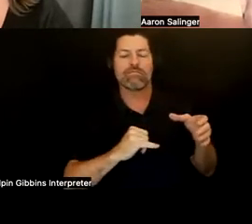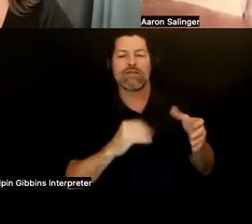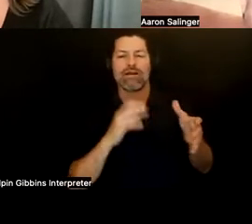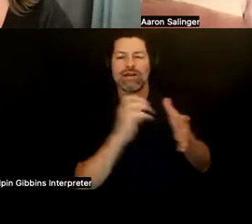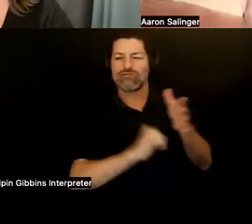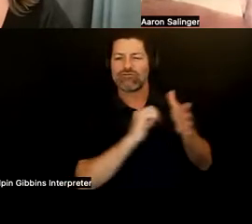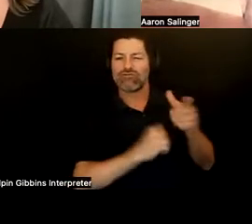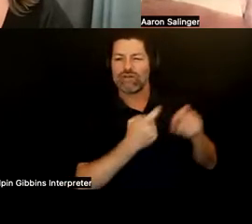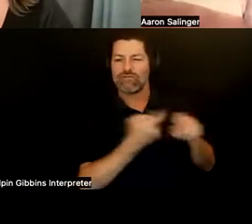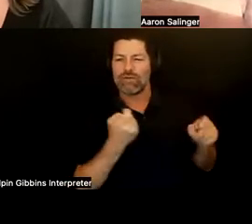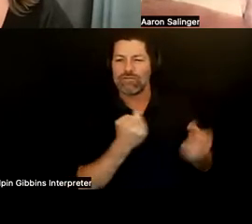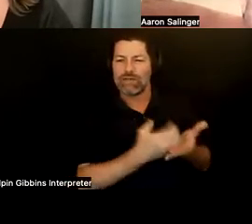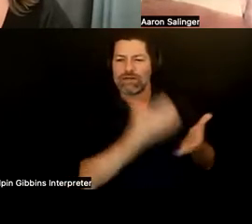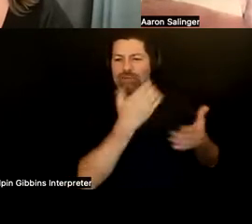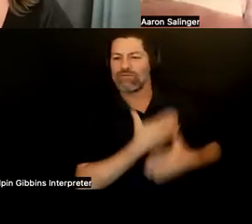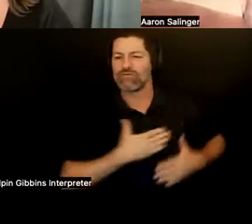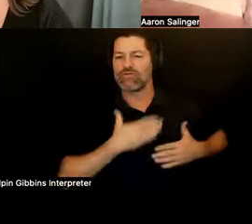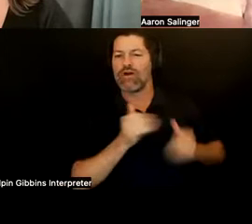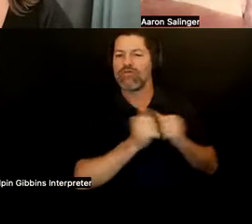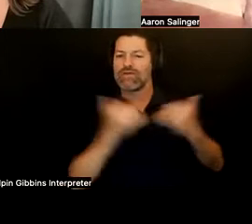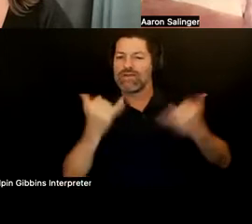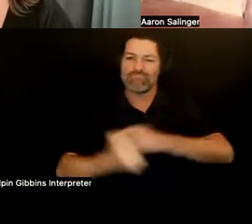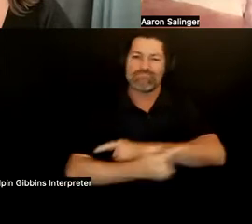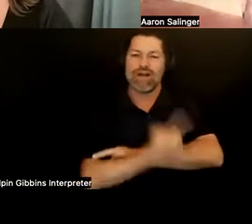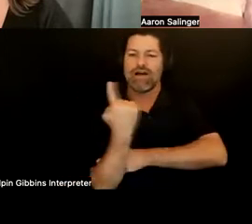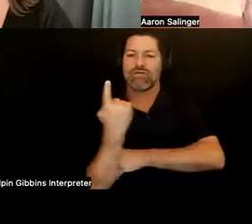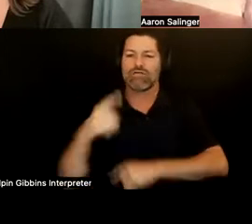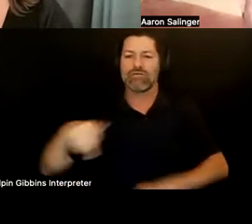the modern plagues. and so i'll read those 2 as well just so